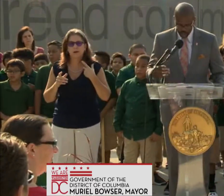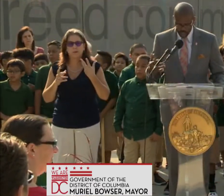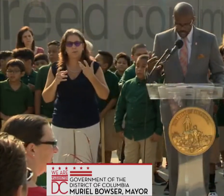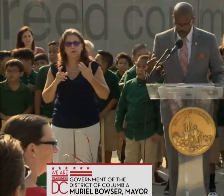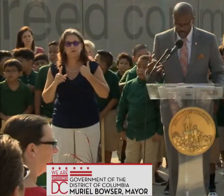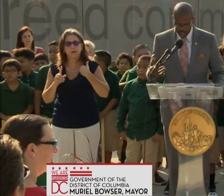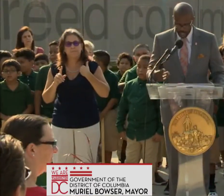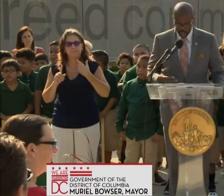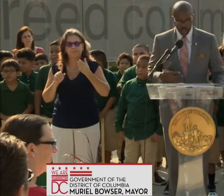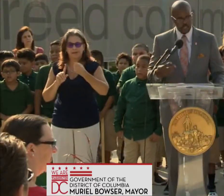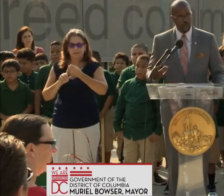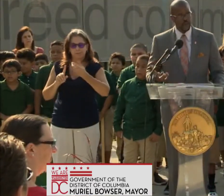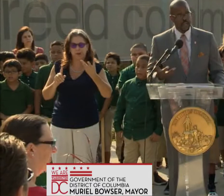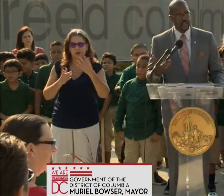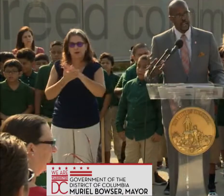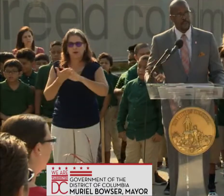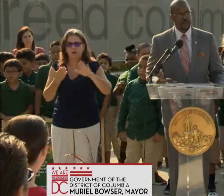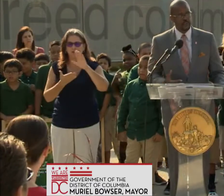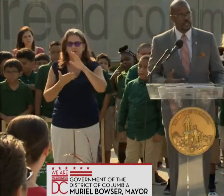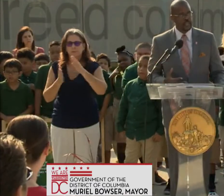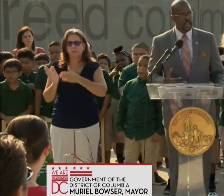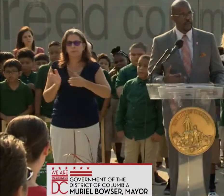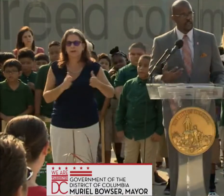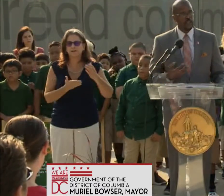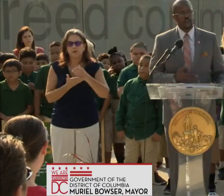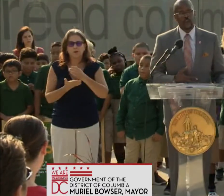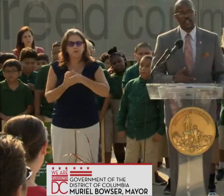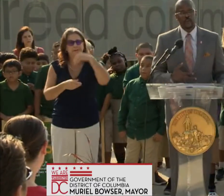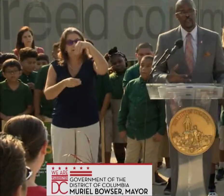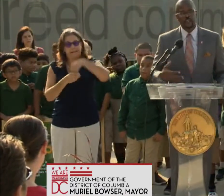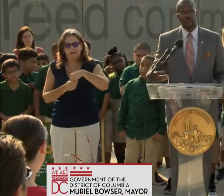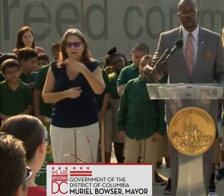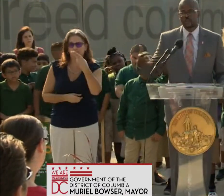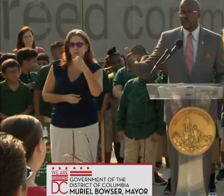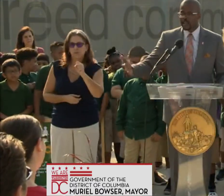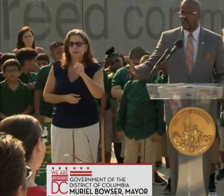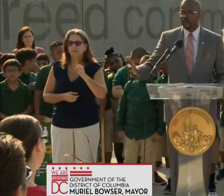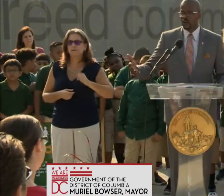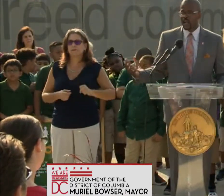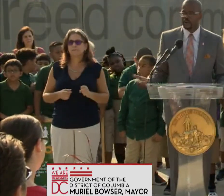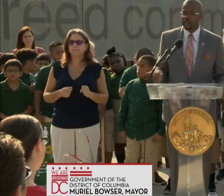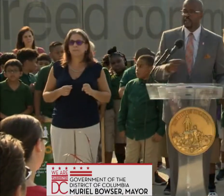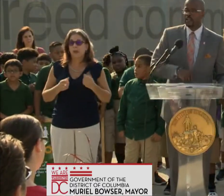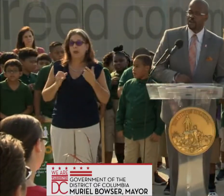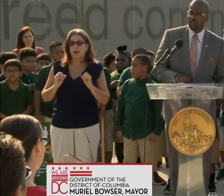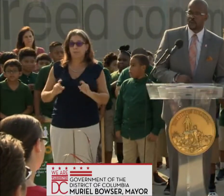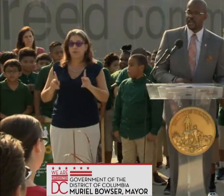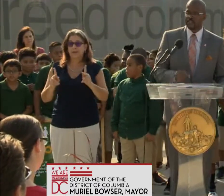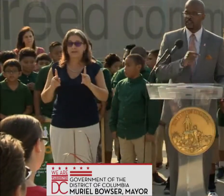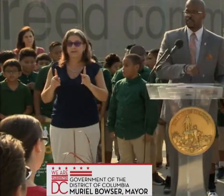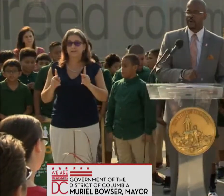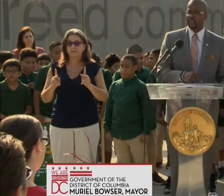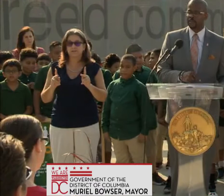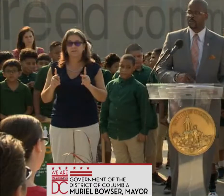excited about that also we've added an opportunity Academy for eighth grade students who've gotten off track we want to get them on track as soon as possible